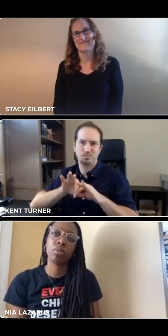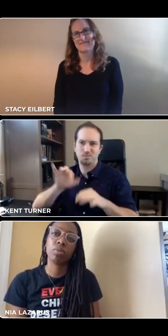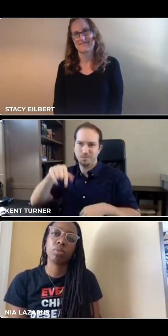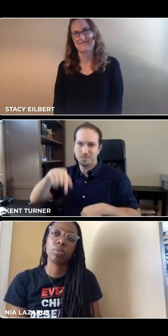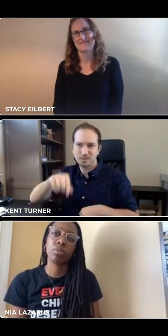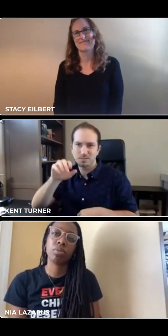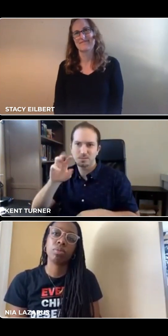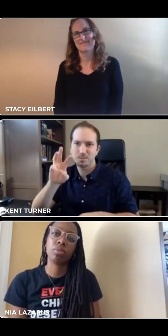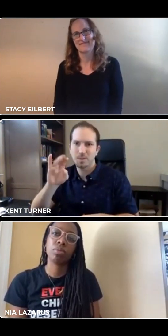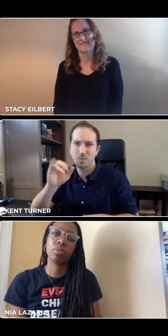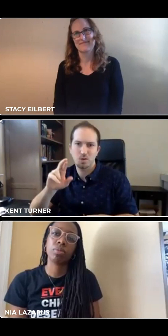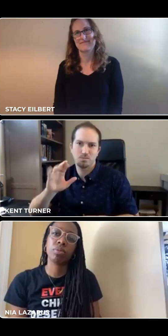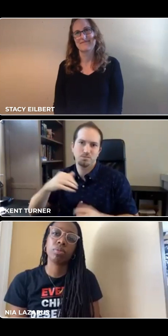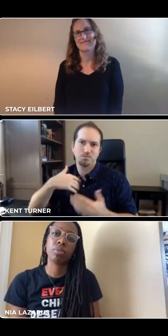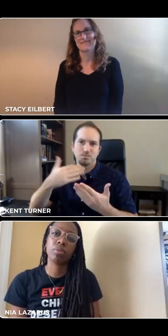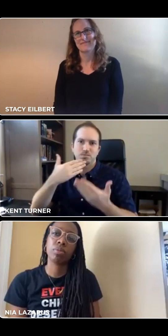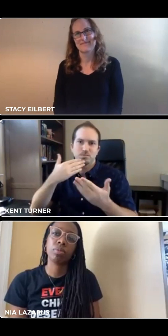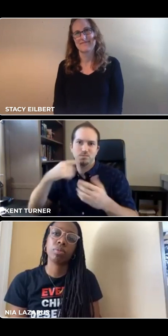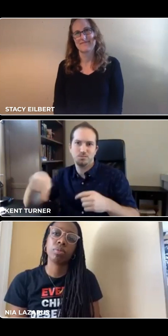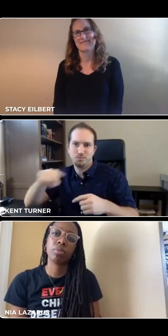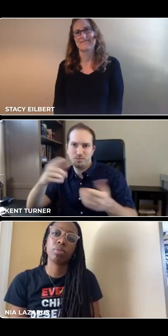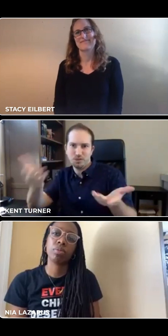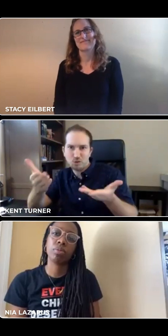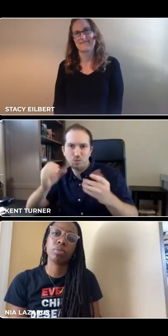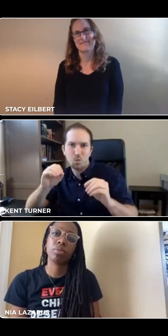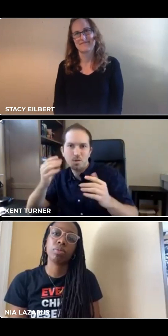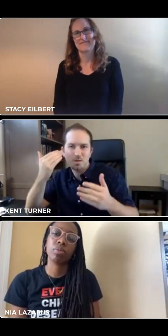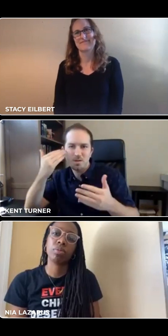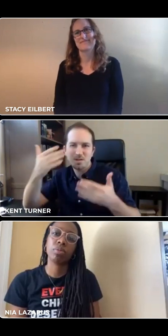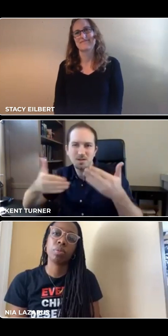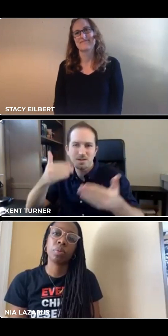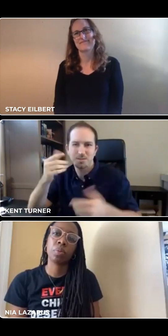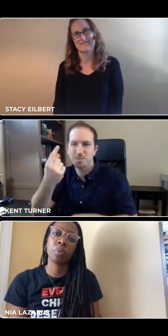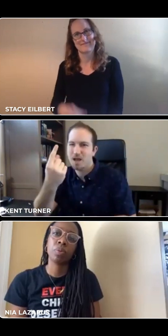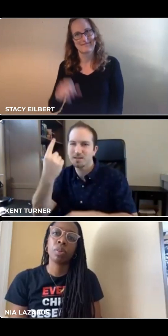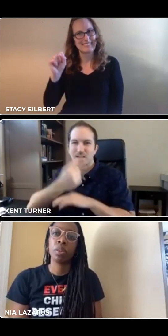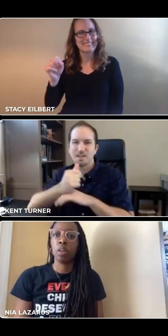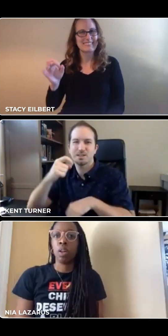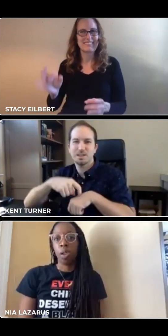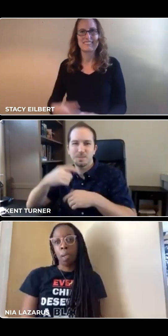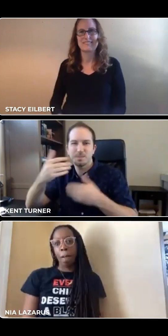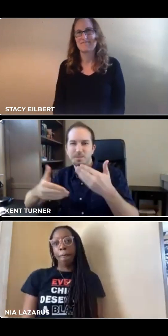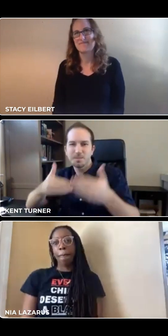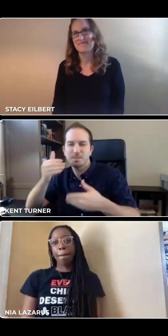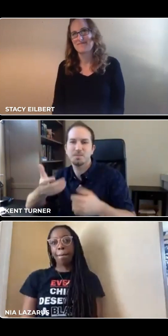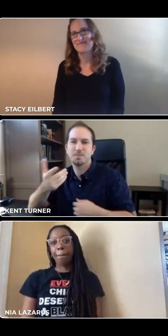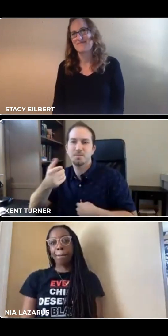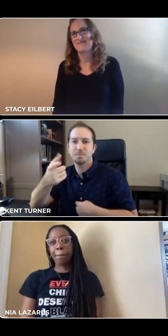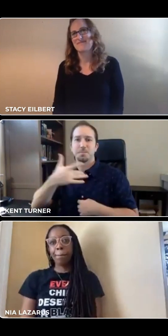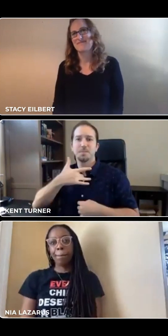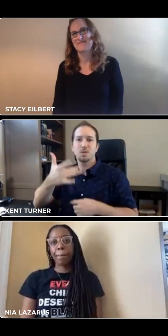districts are doing. And check in to places like this webinar. I'm so grateful that we have this event here today.